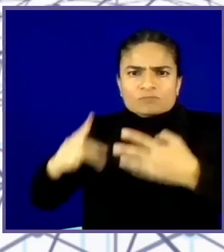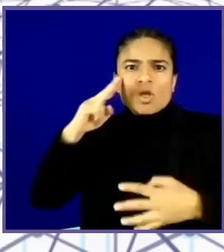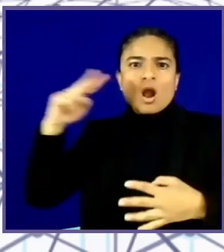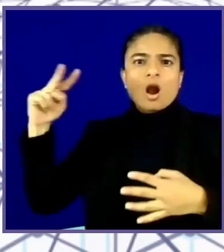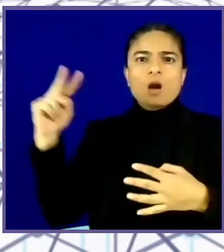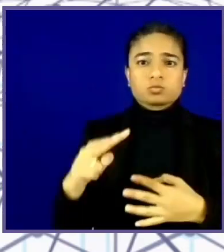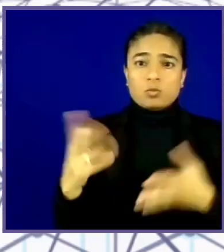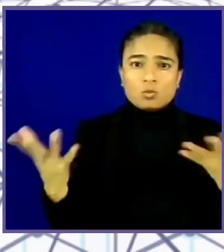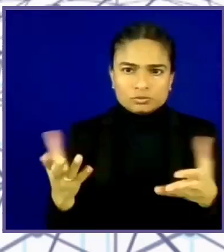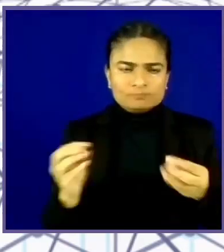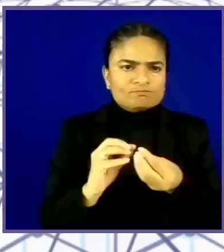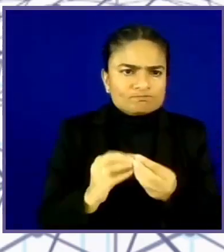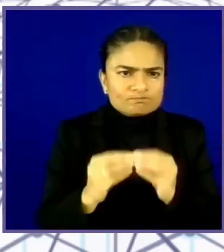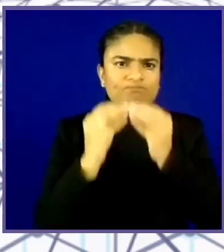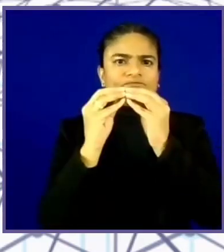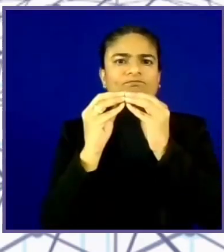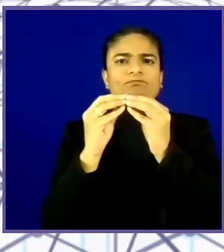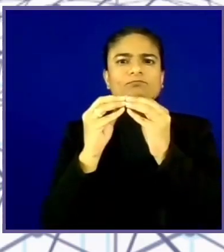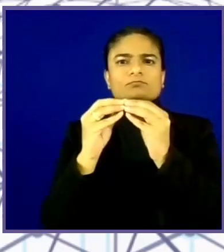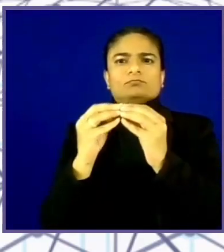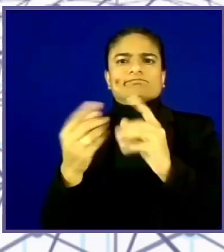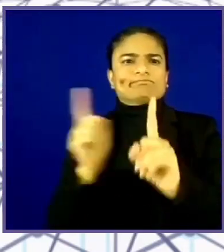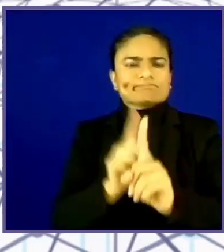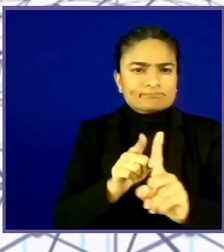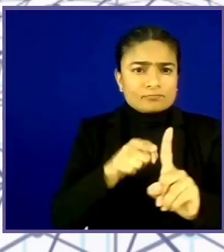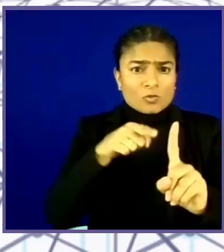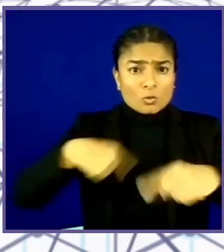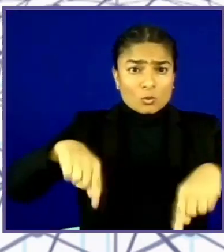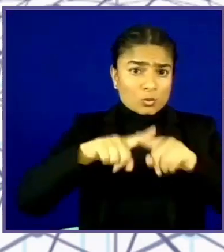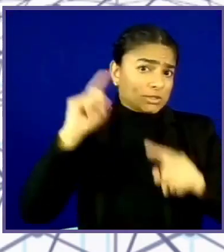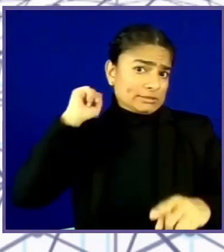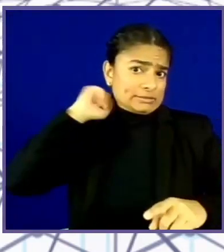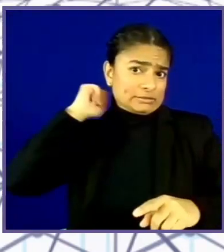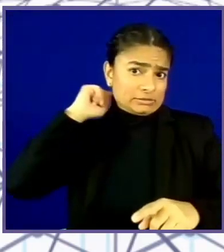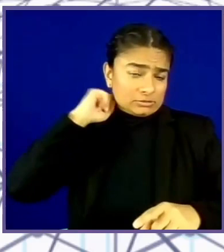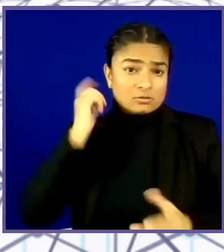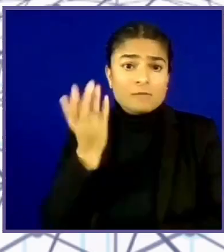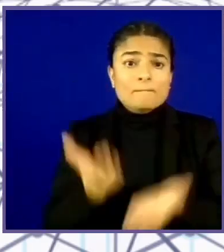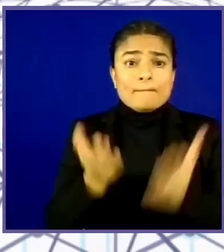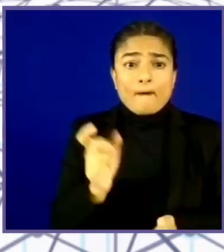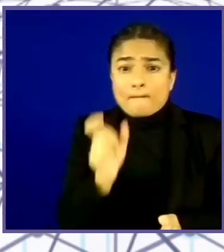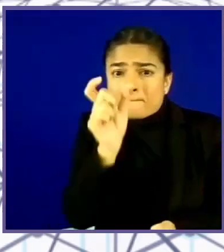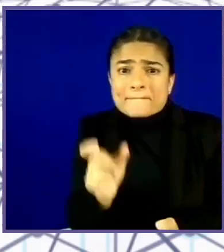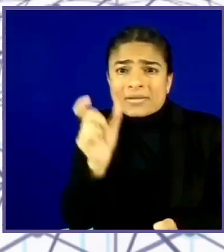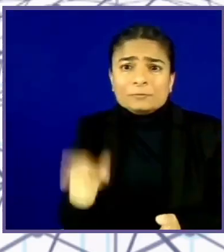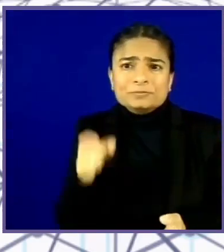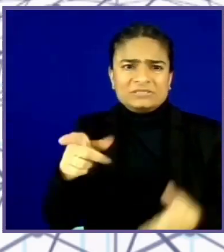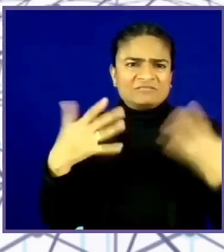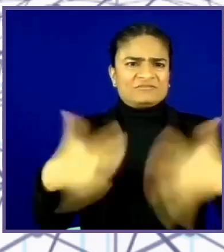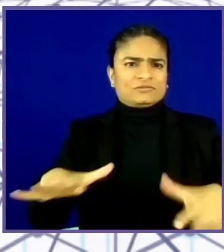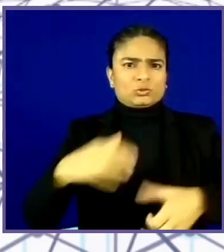everyday activities, it is important to understand this impact from their perspective and work